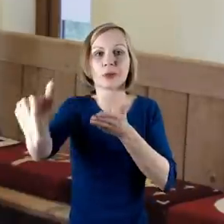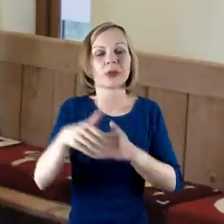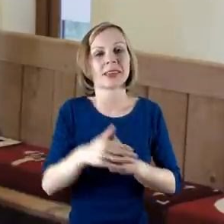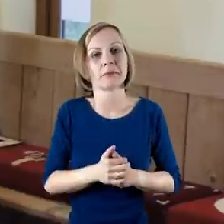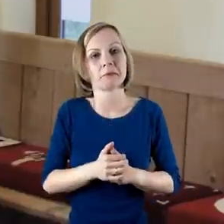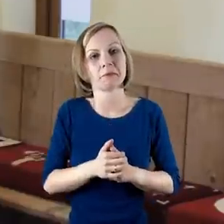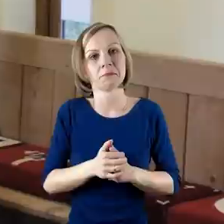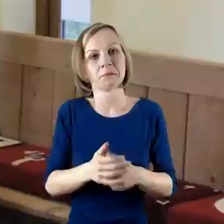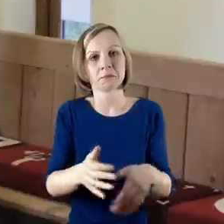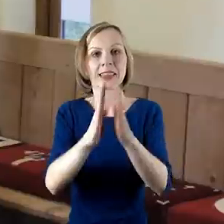Namaste.